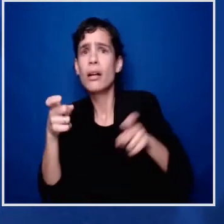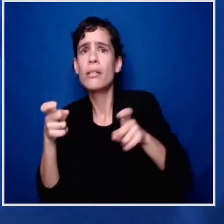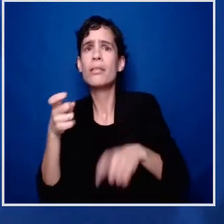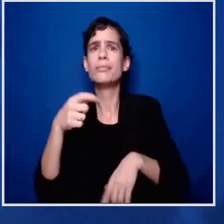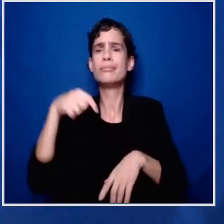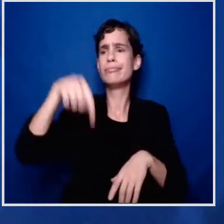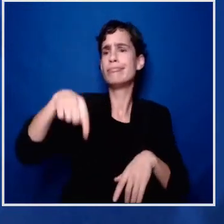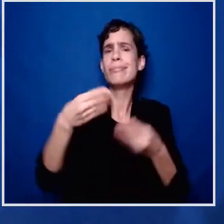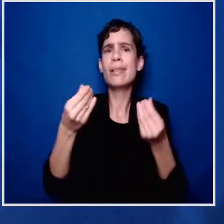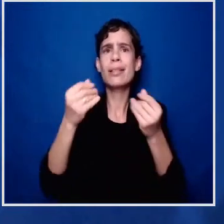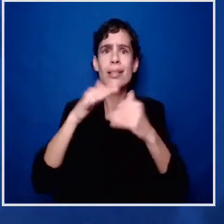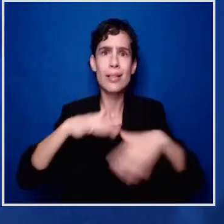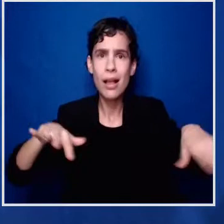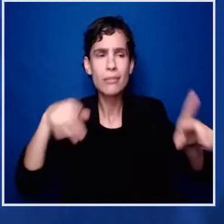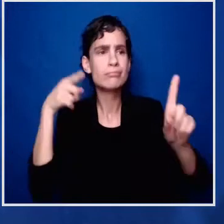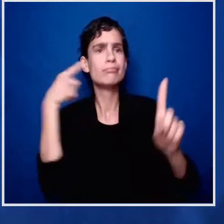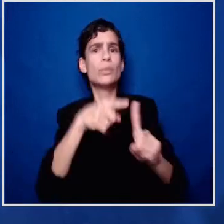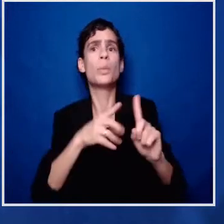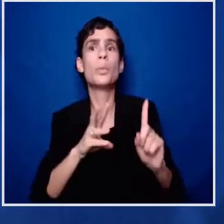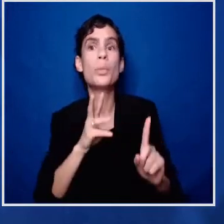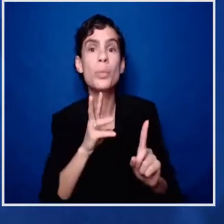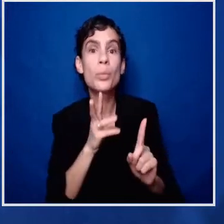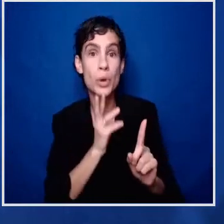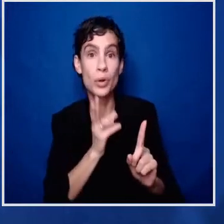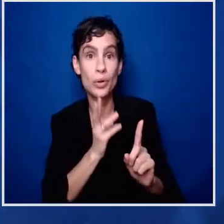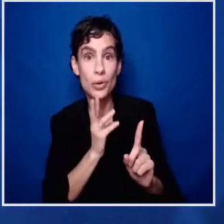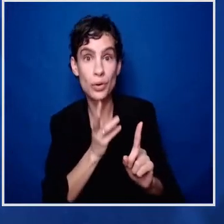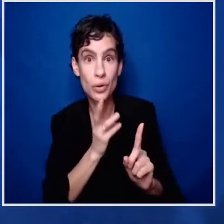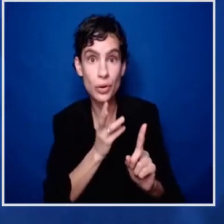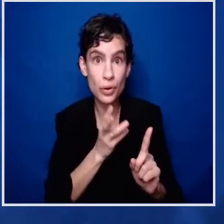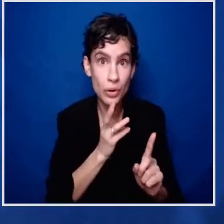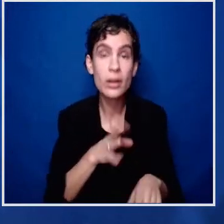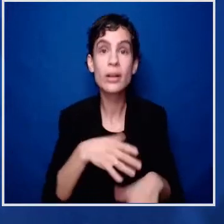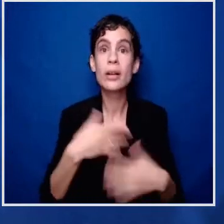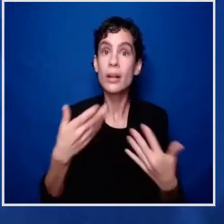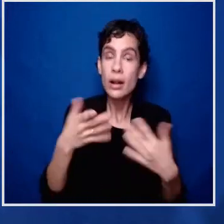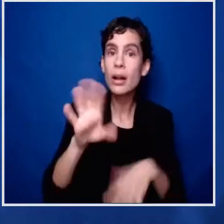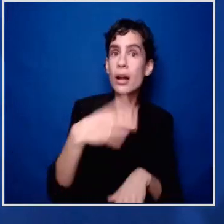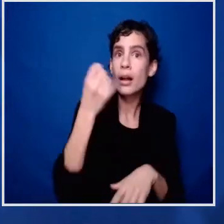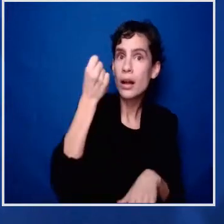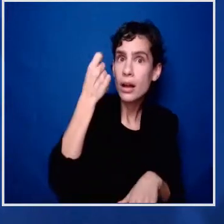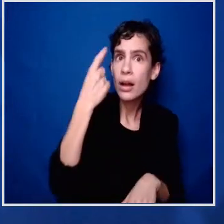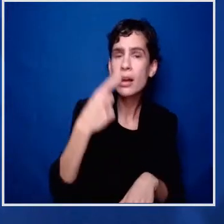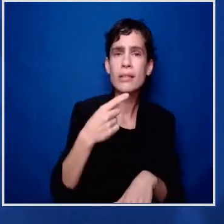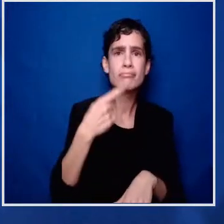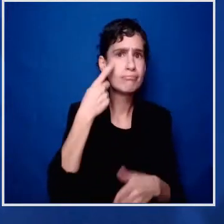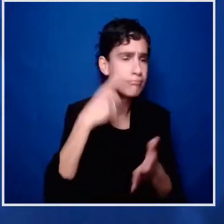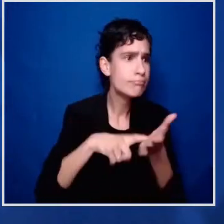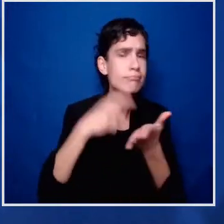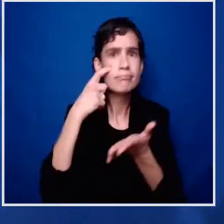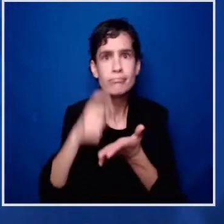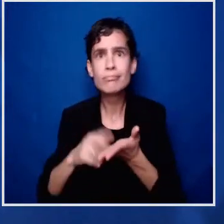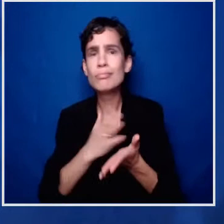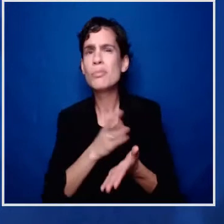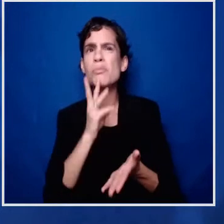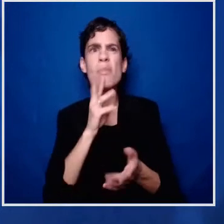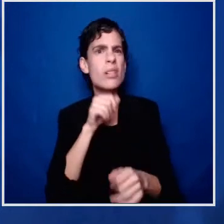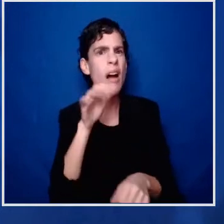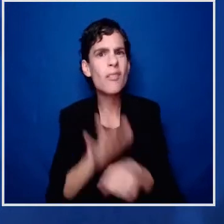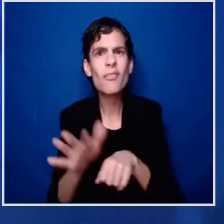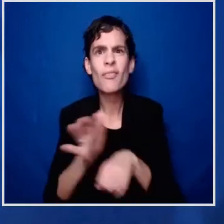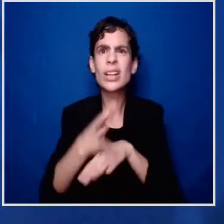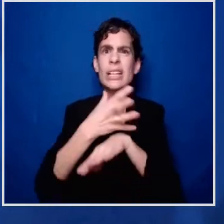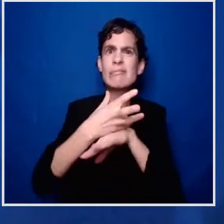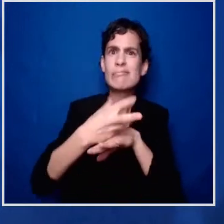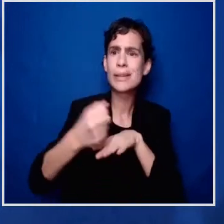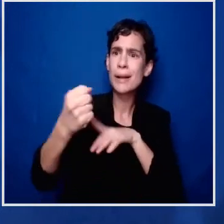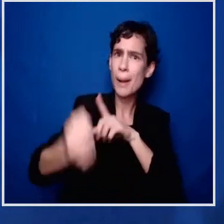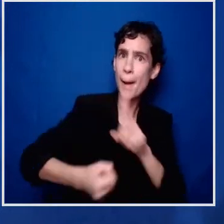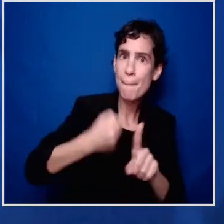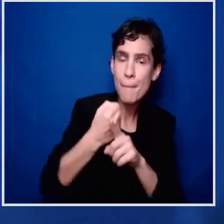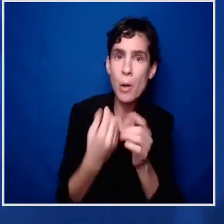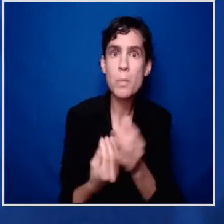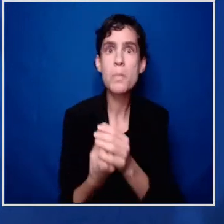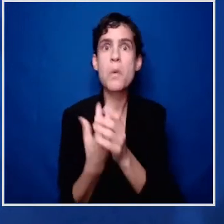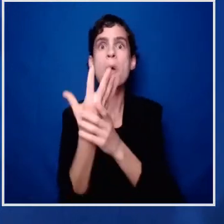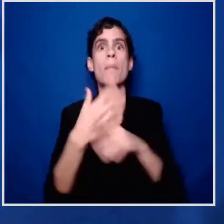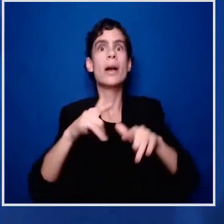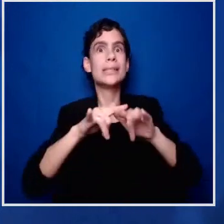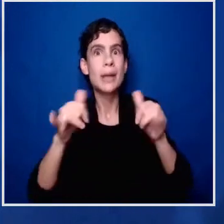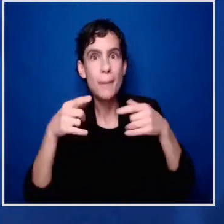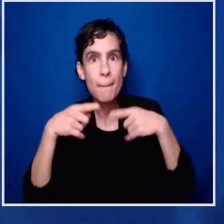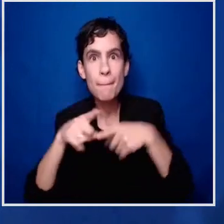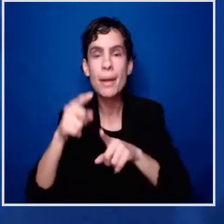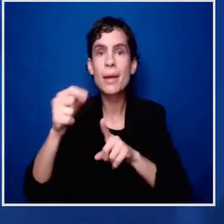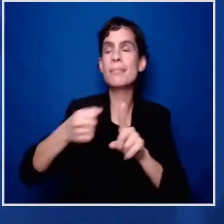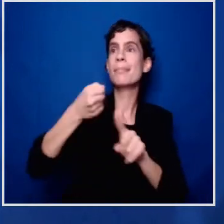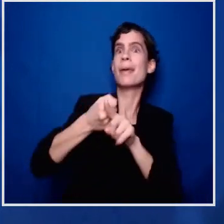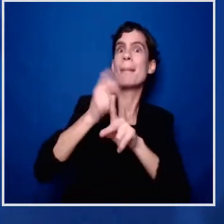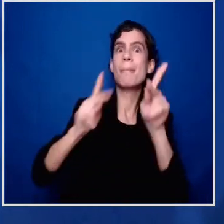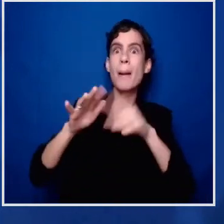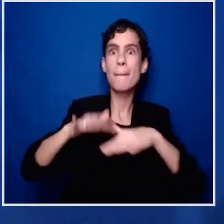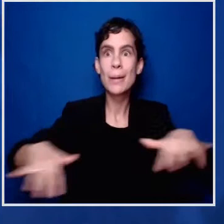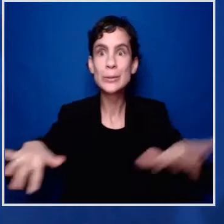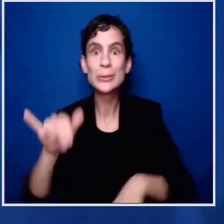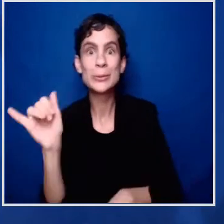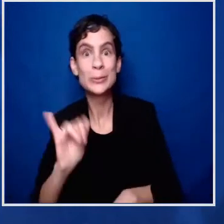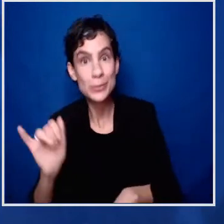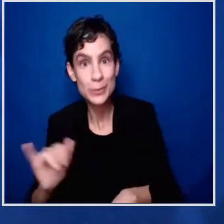SETTLEMENT.